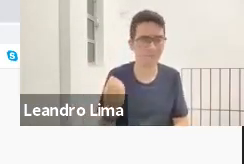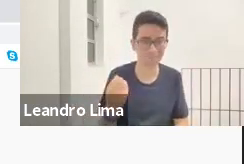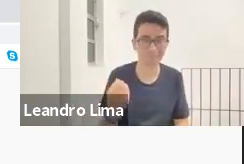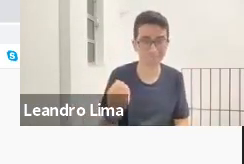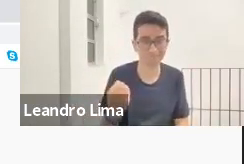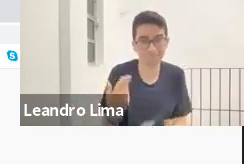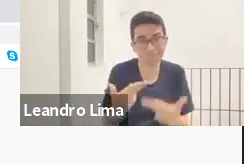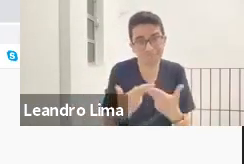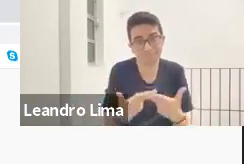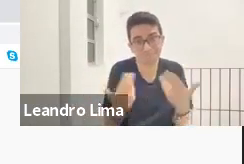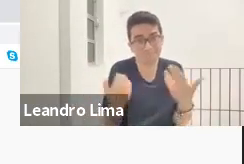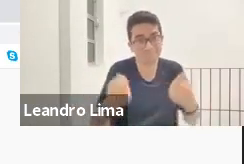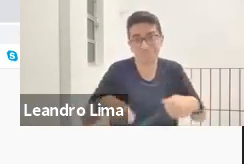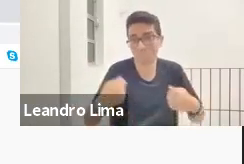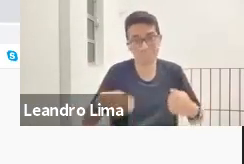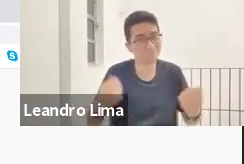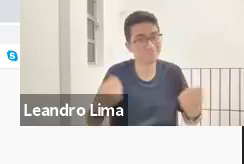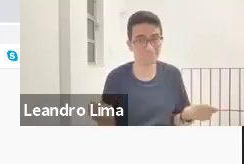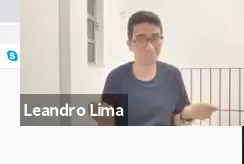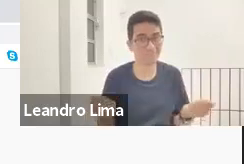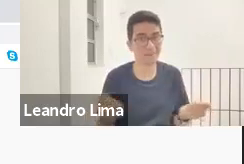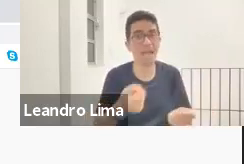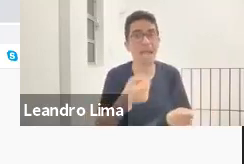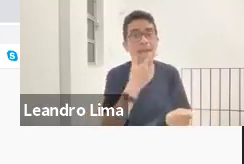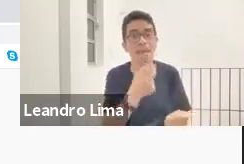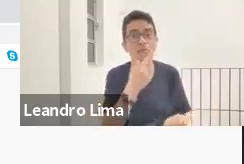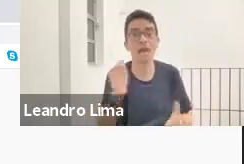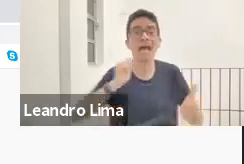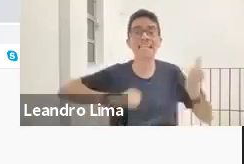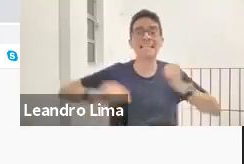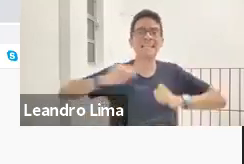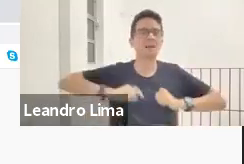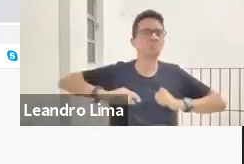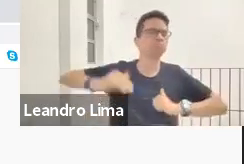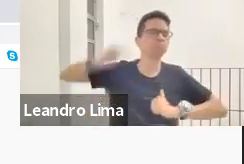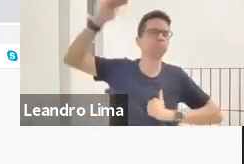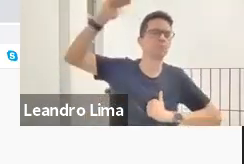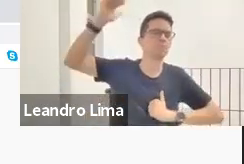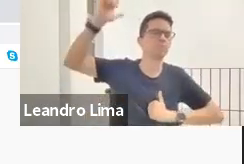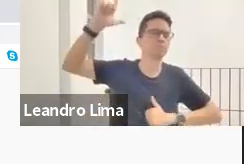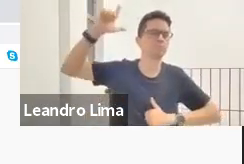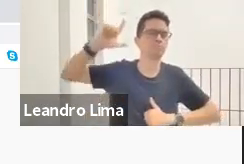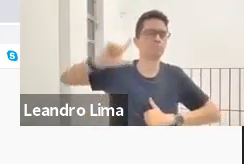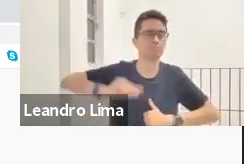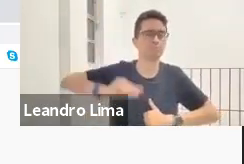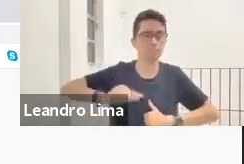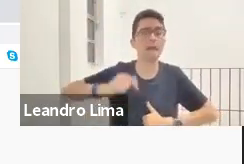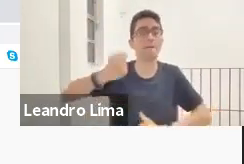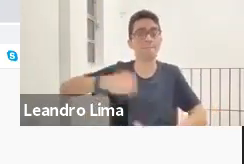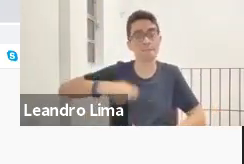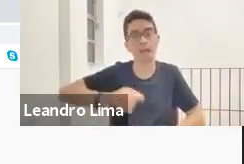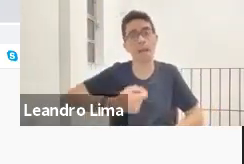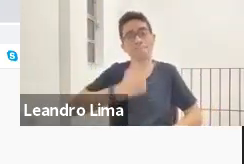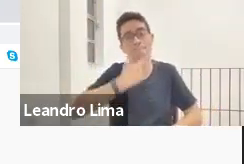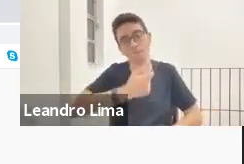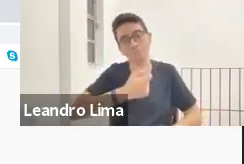anxiety. The Irony is that all The Irony is that all these things are called disorders, and I, I've argued that they're the